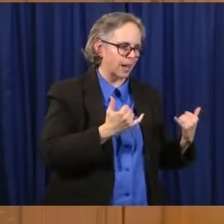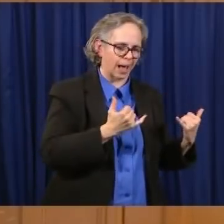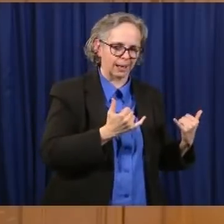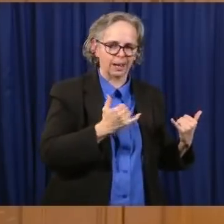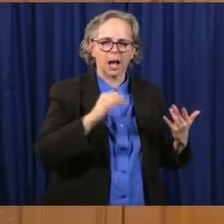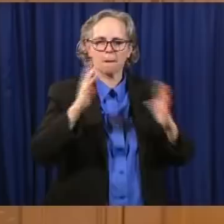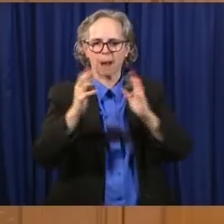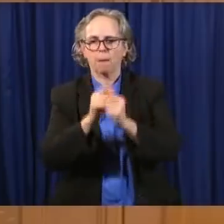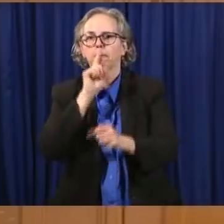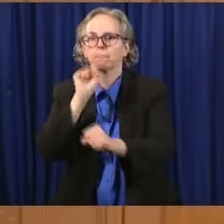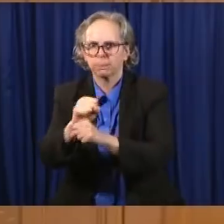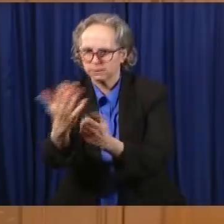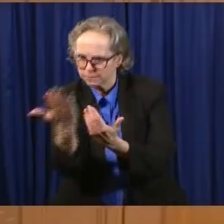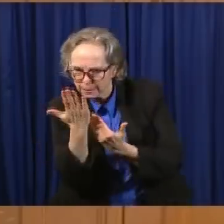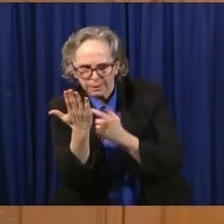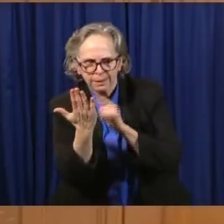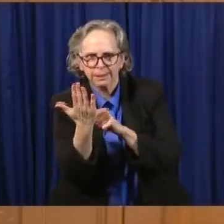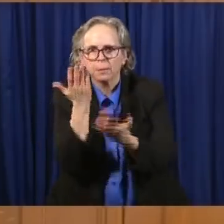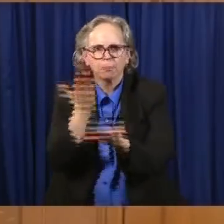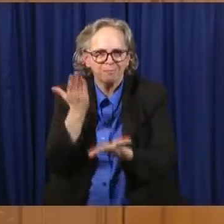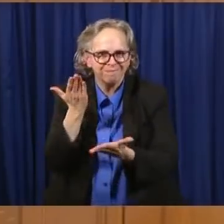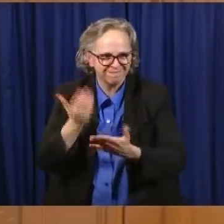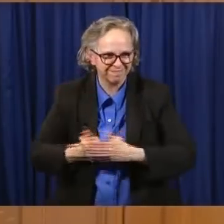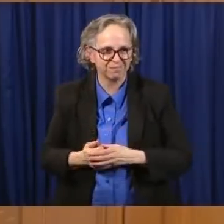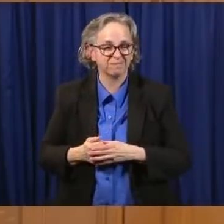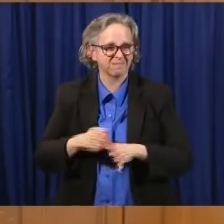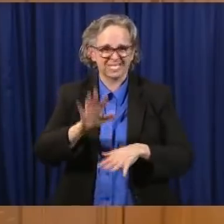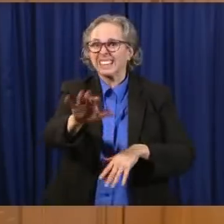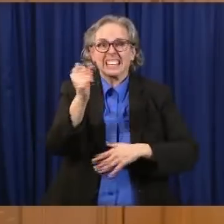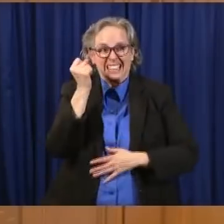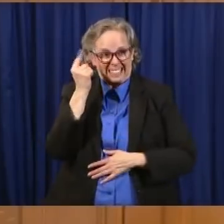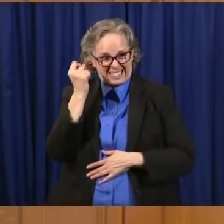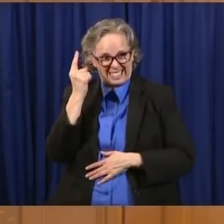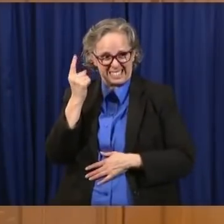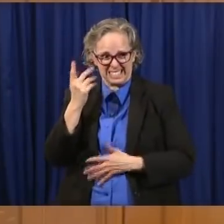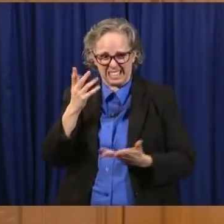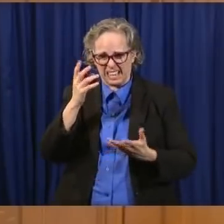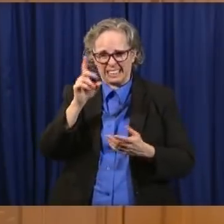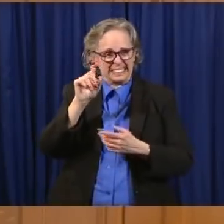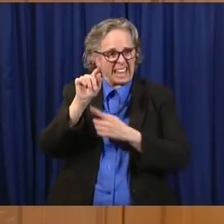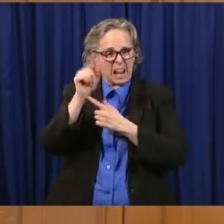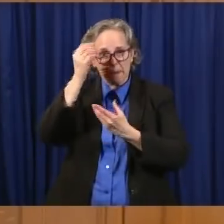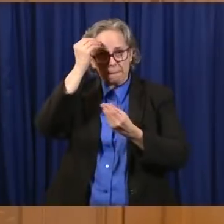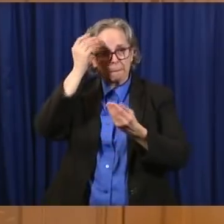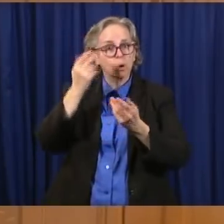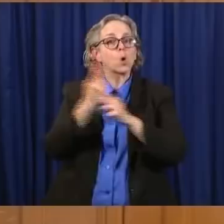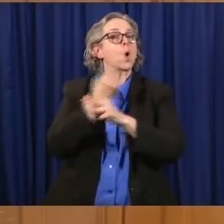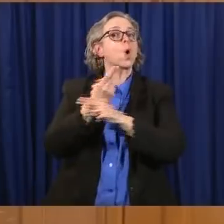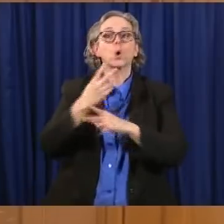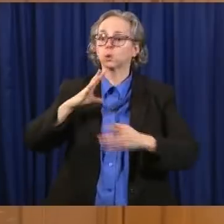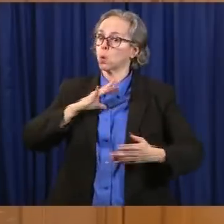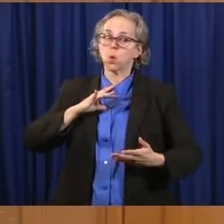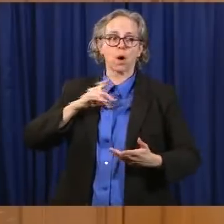LEARNED ABOUT TODAY. AND YOU WILL SEE THAT, AND WHEN YOU GO BACK, AND WHEN ENOUGH